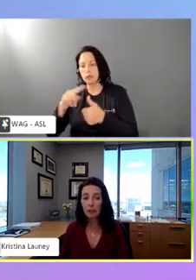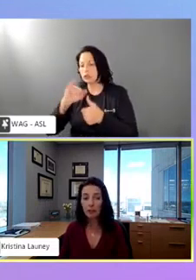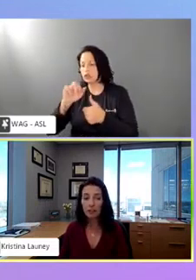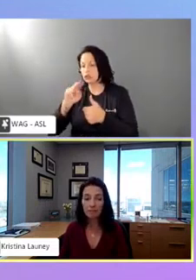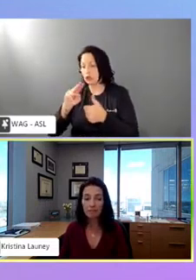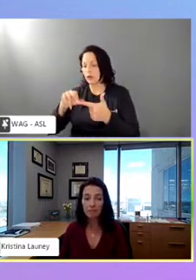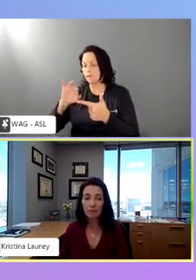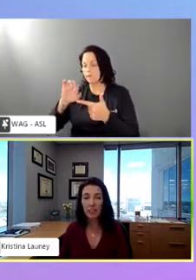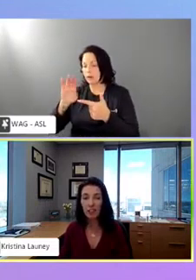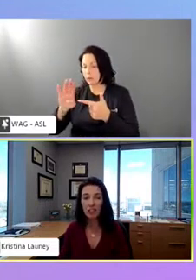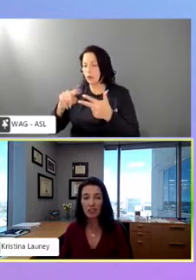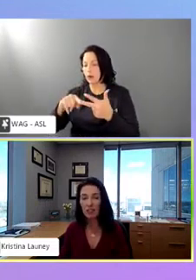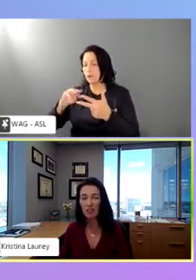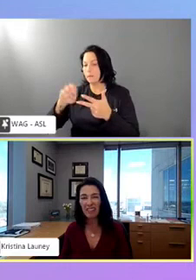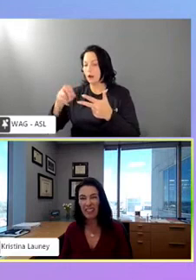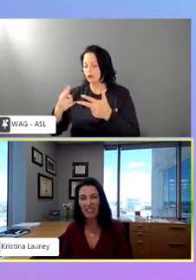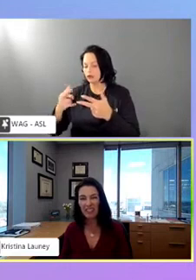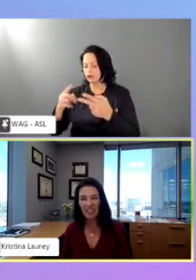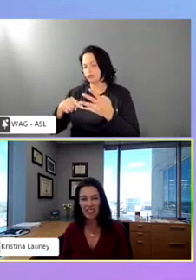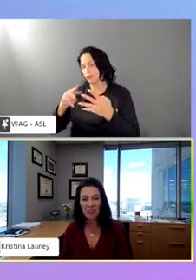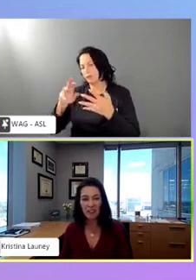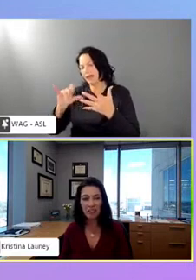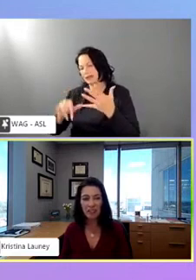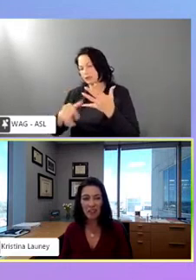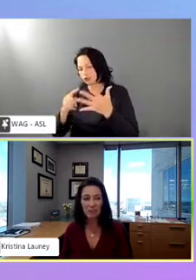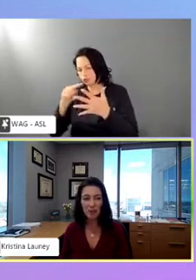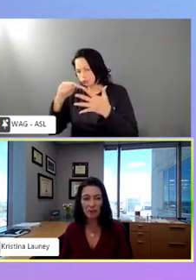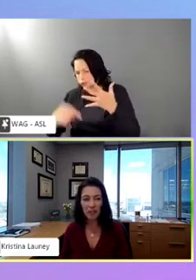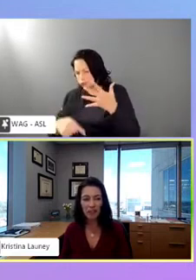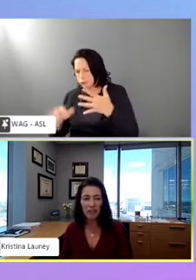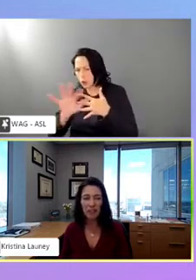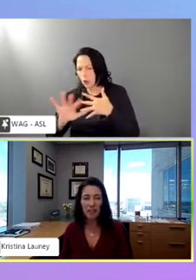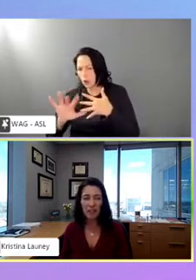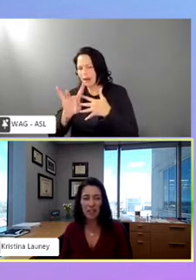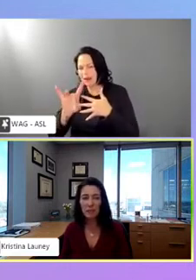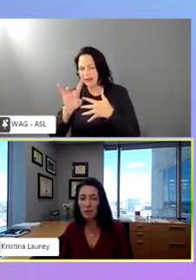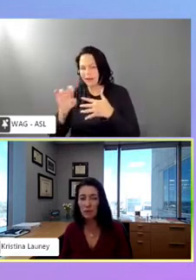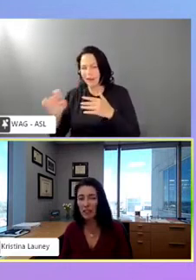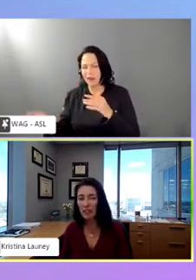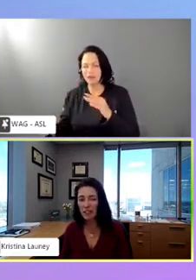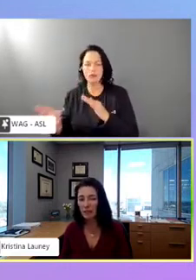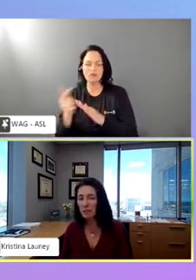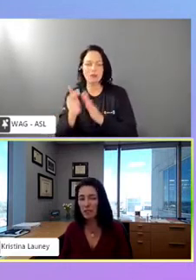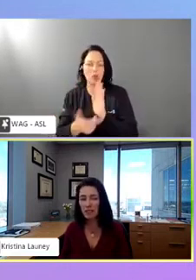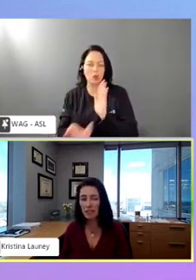somewhat consistent year to year year mark this year January to march, January